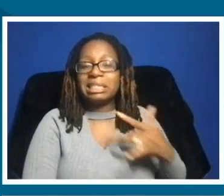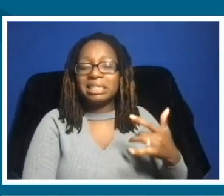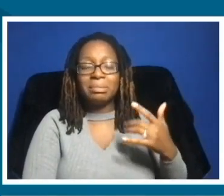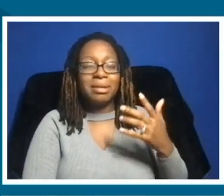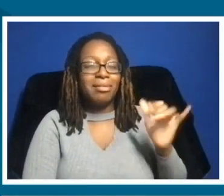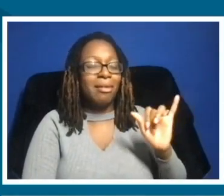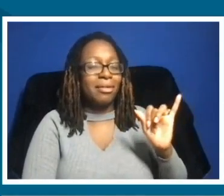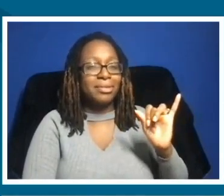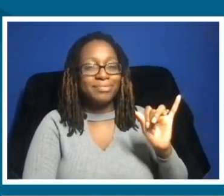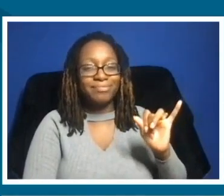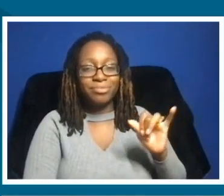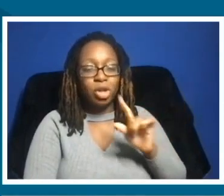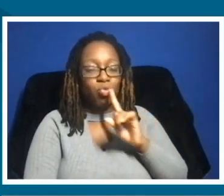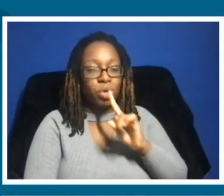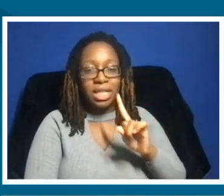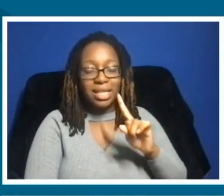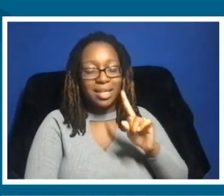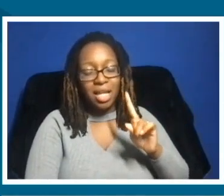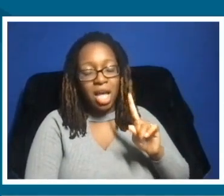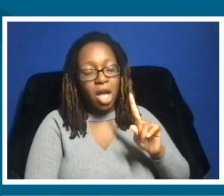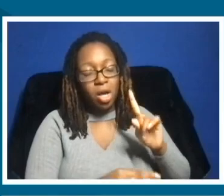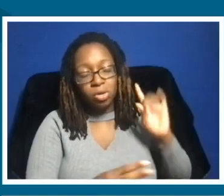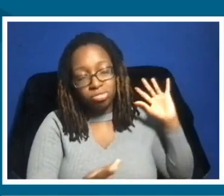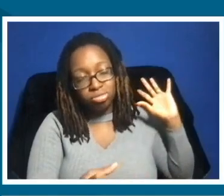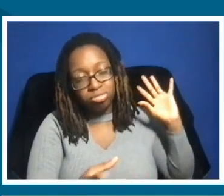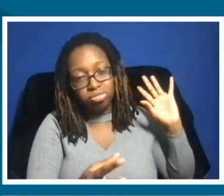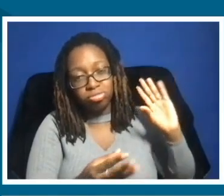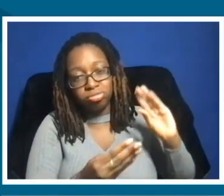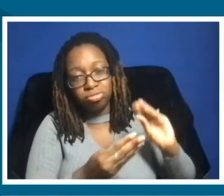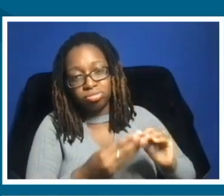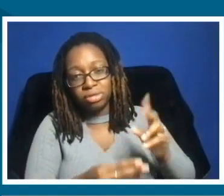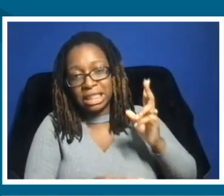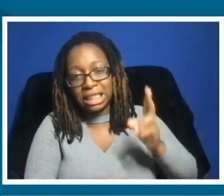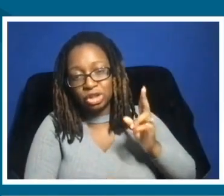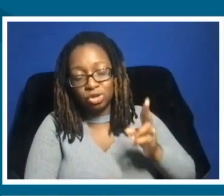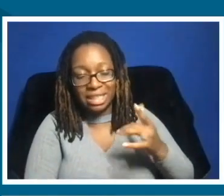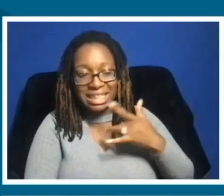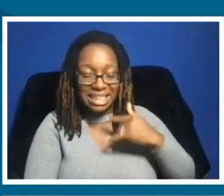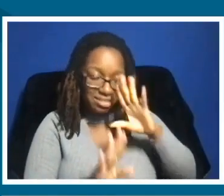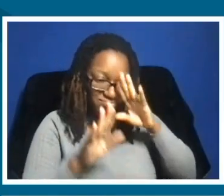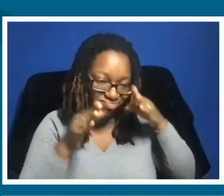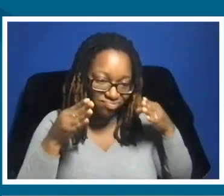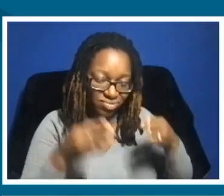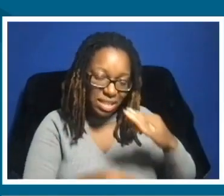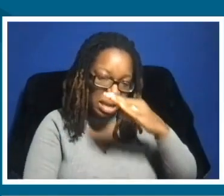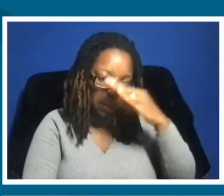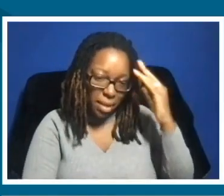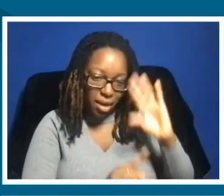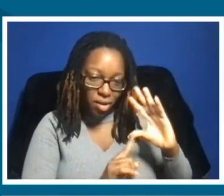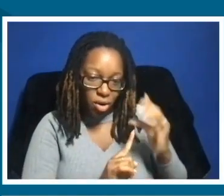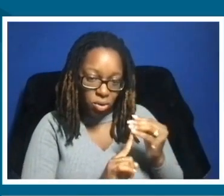illustrious history of being um this like center of black culture it was